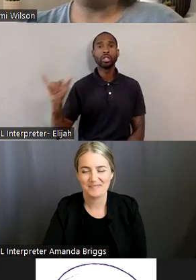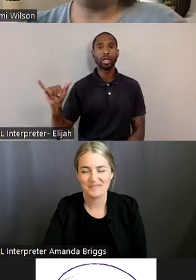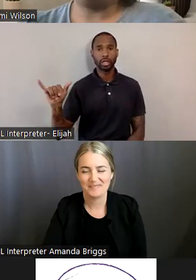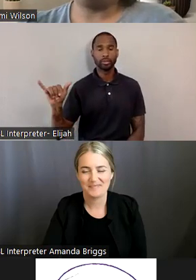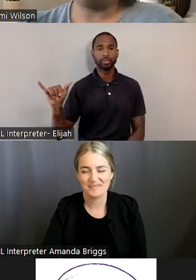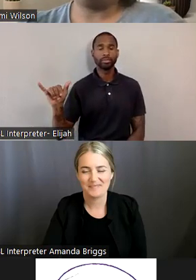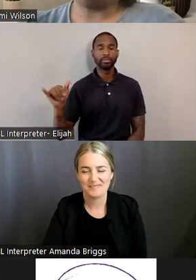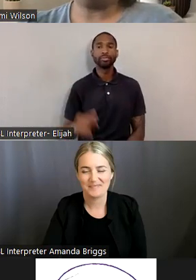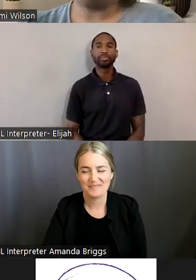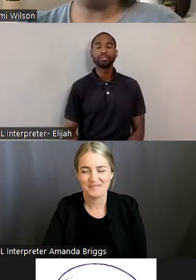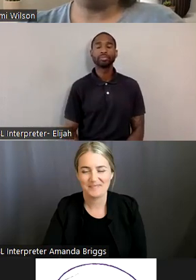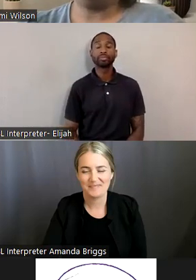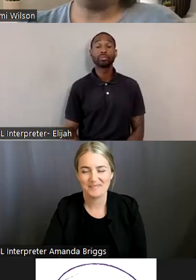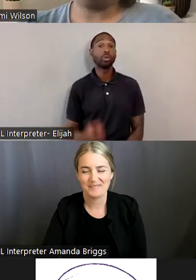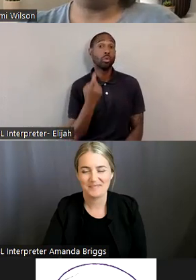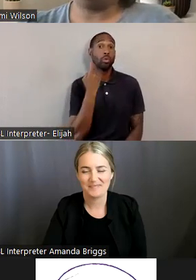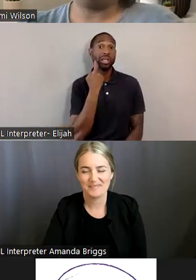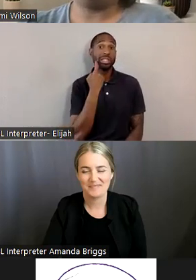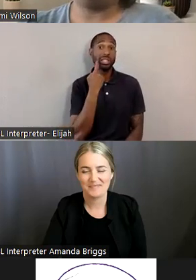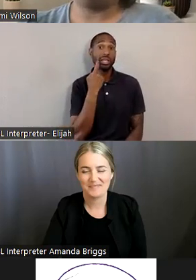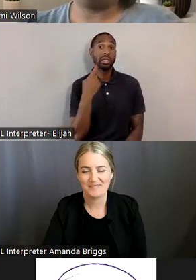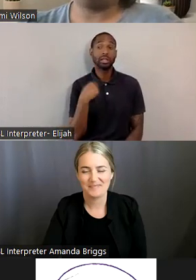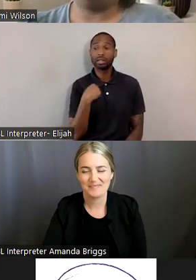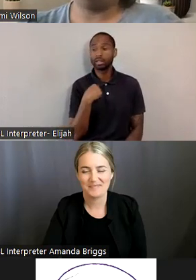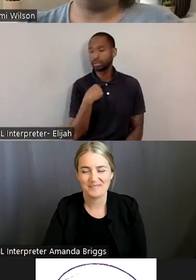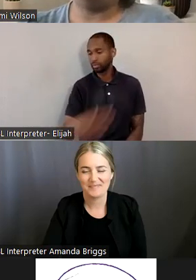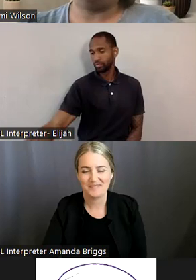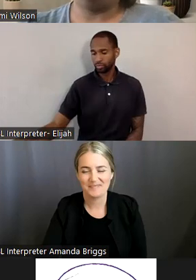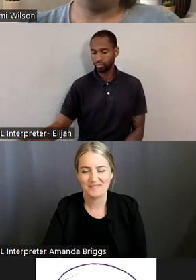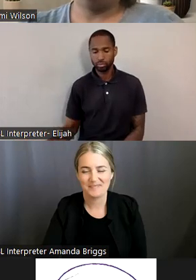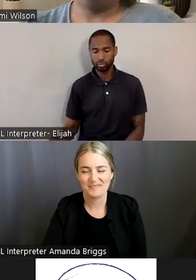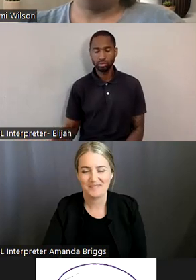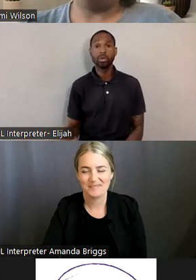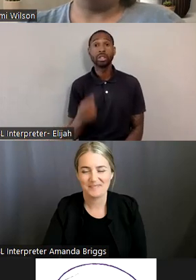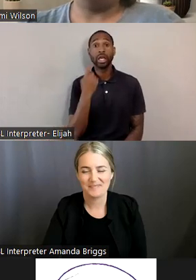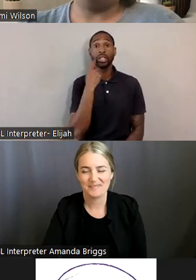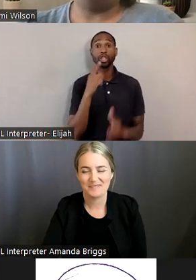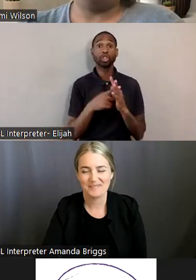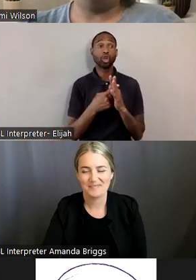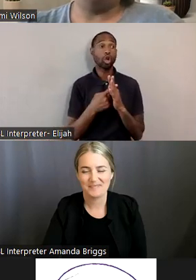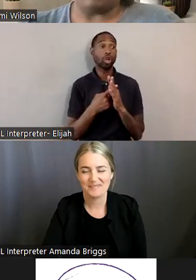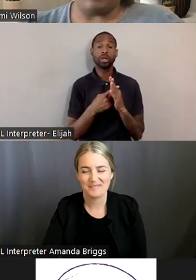and so recently they've just implemented mutual aid